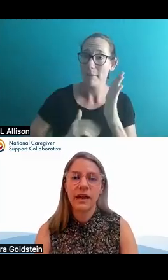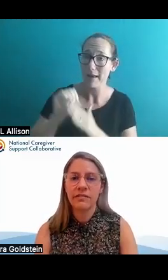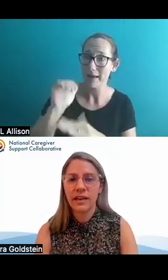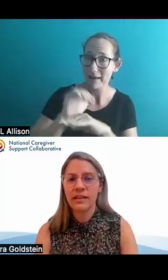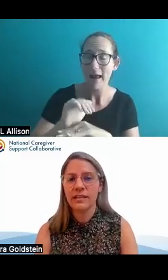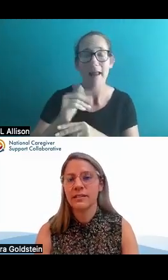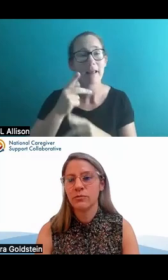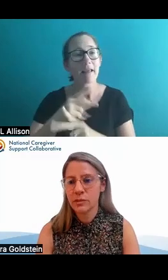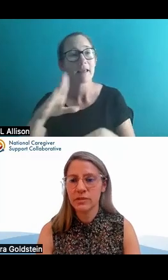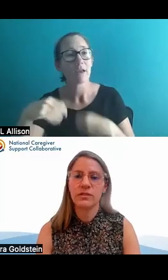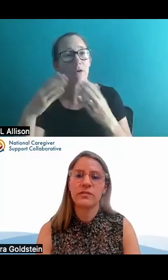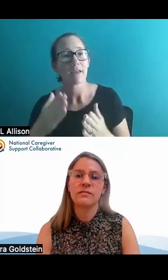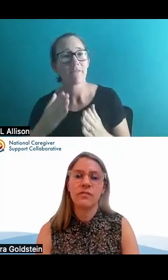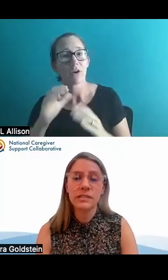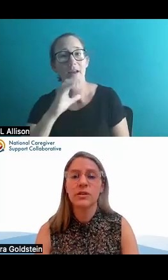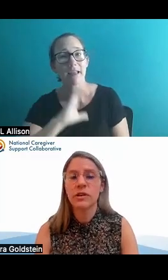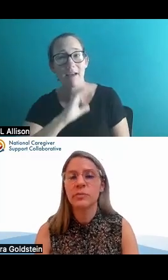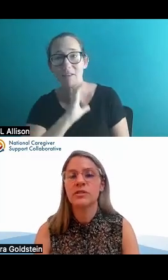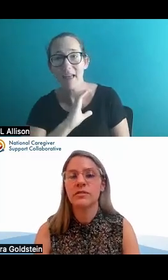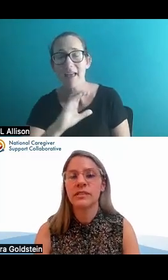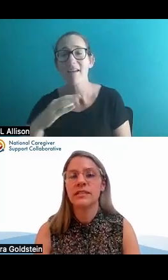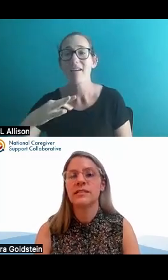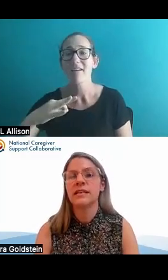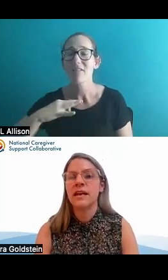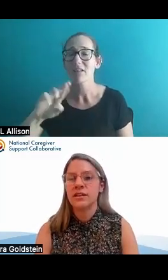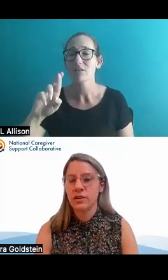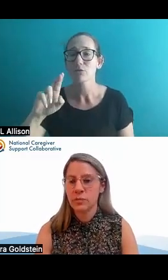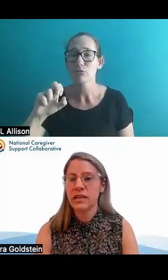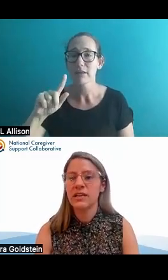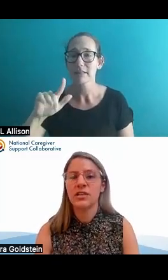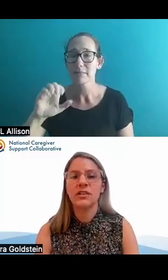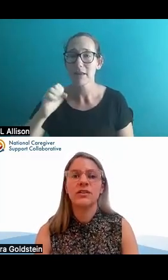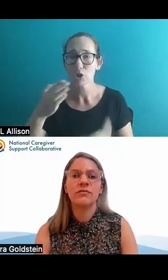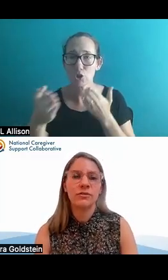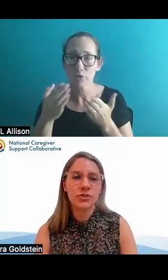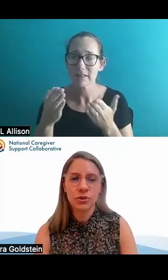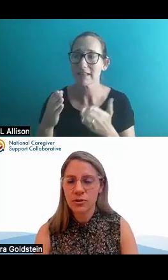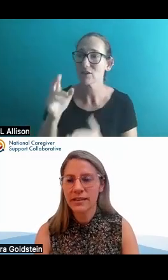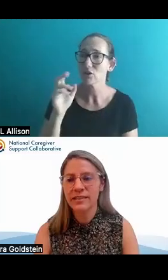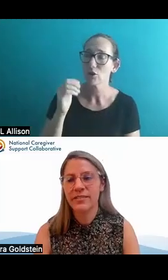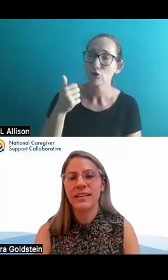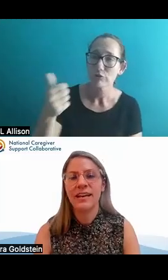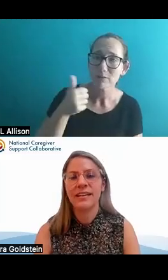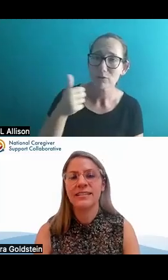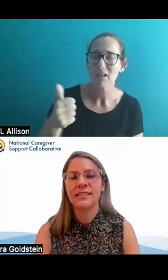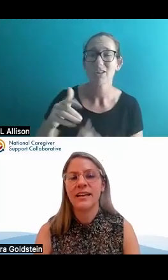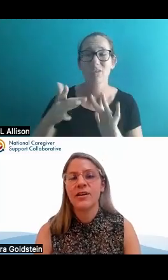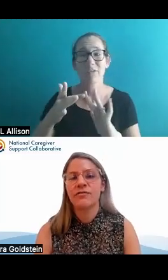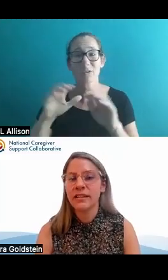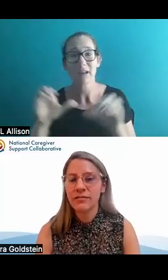cafes, respite service, volunteer respite services, transportation, virtual activity nights, friendly